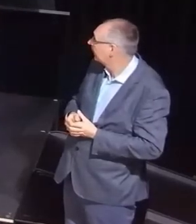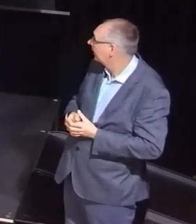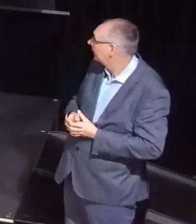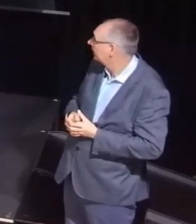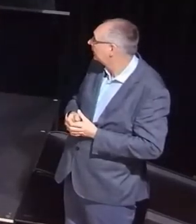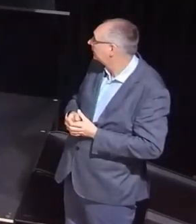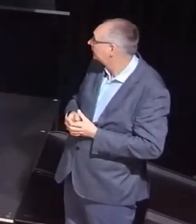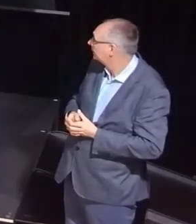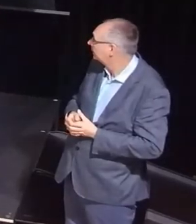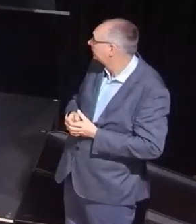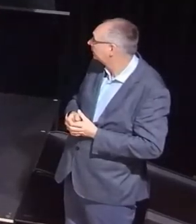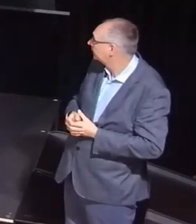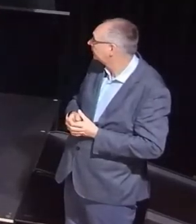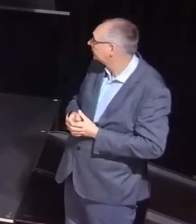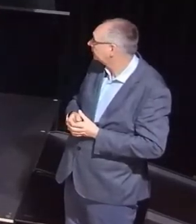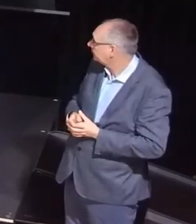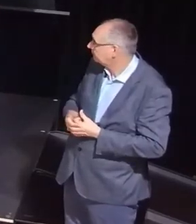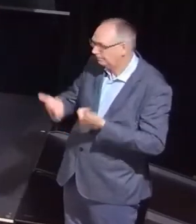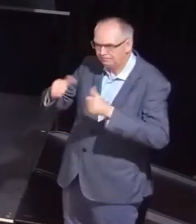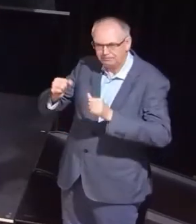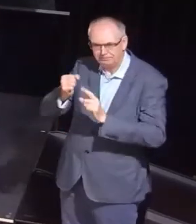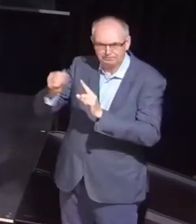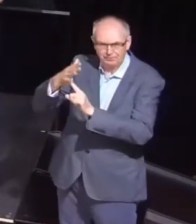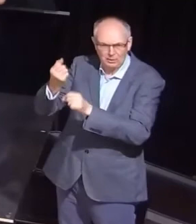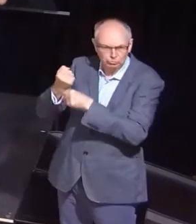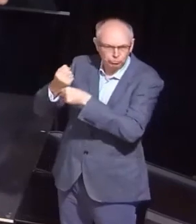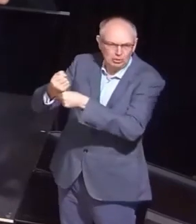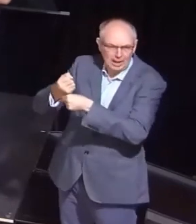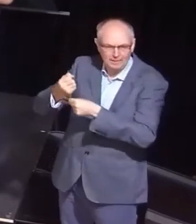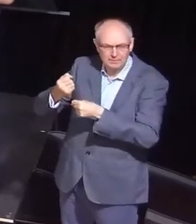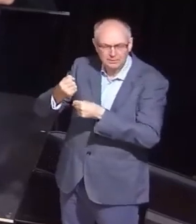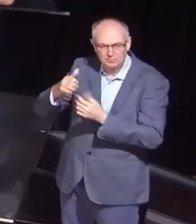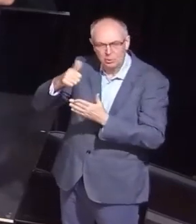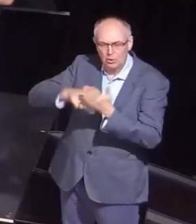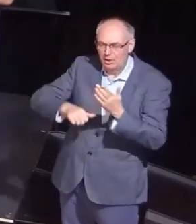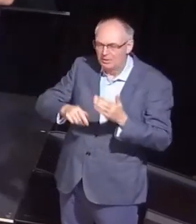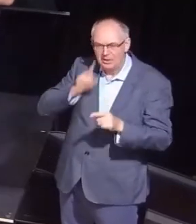All right, the Champs Program. I actually tried to find a picture of Messi